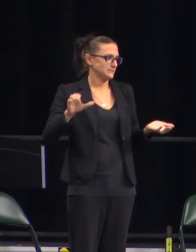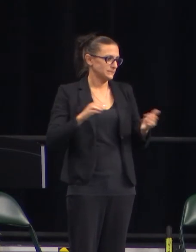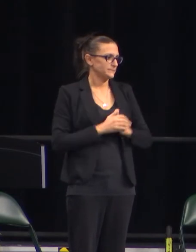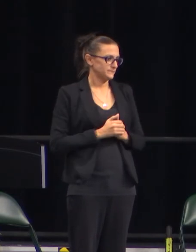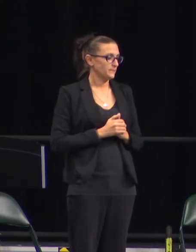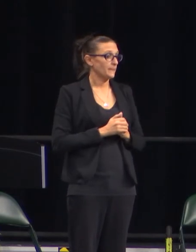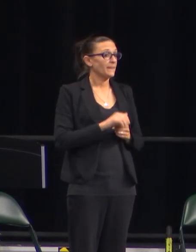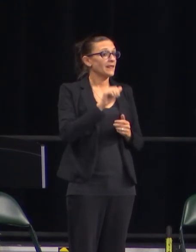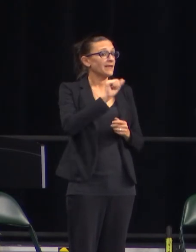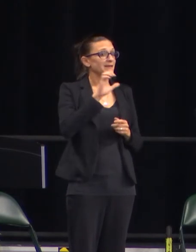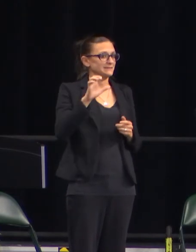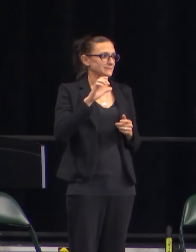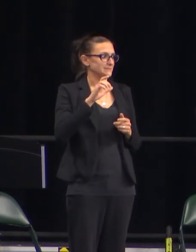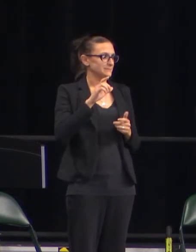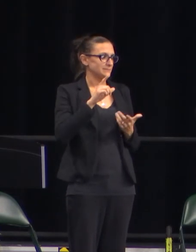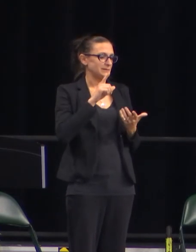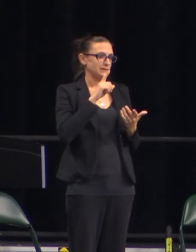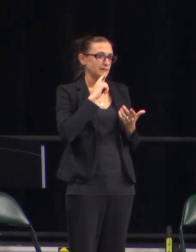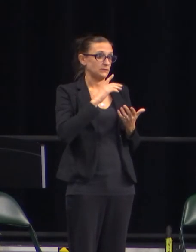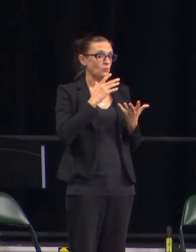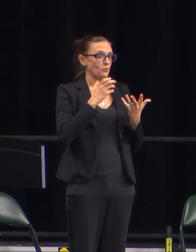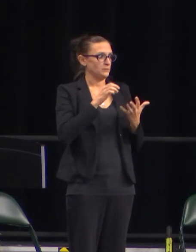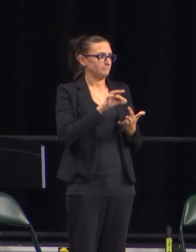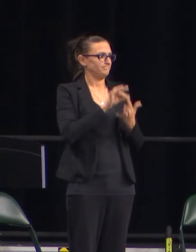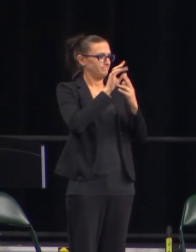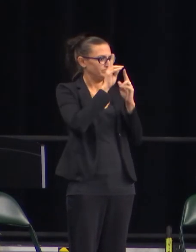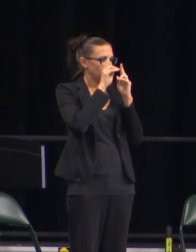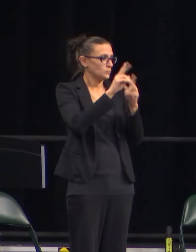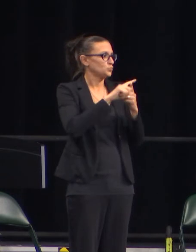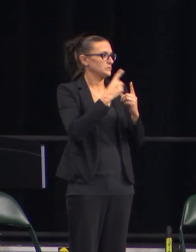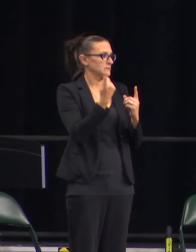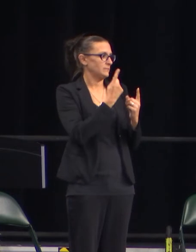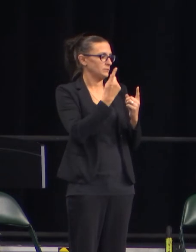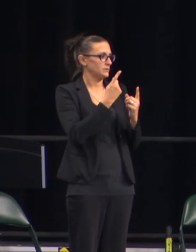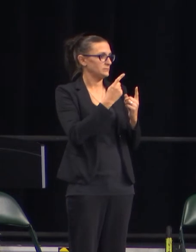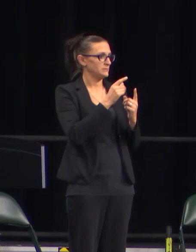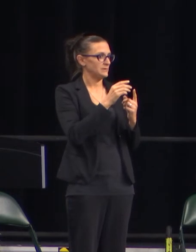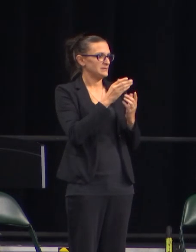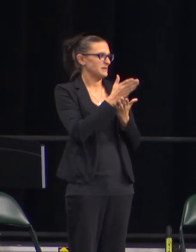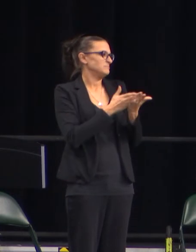ACC is paying special tribute to someone special: graduates tonight.